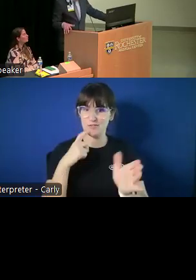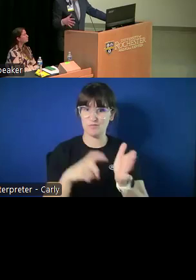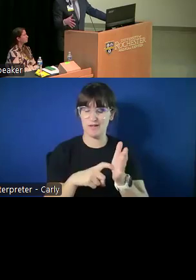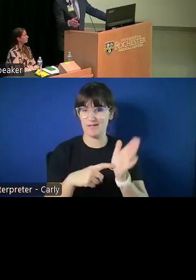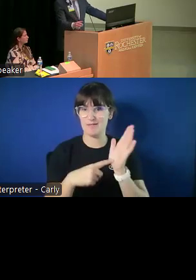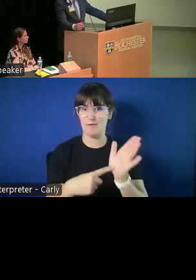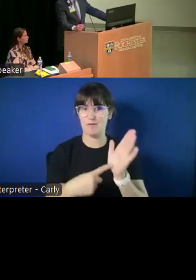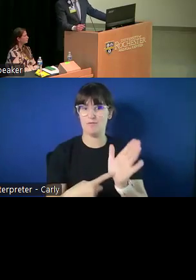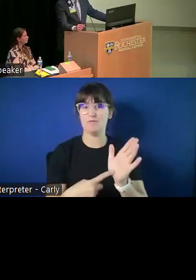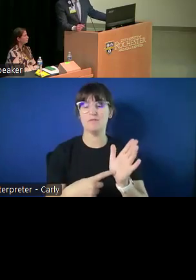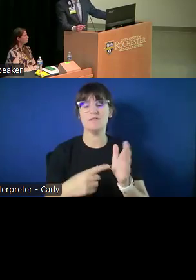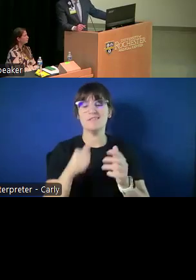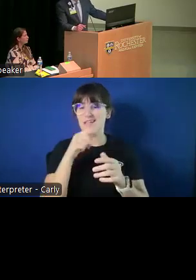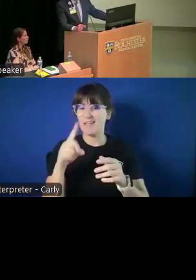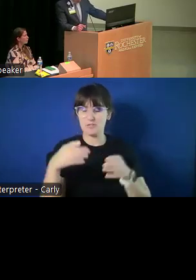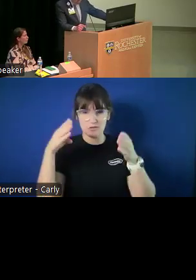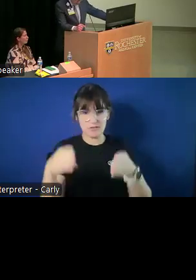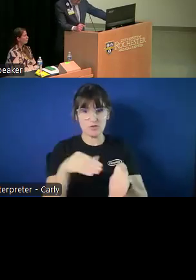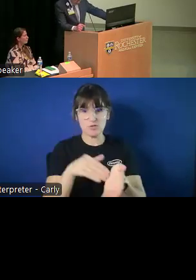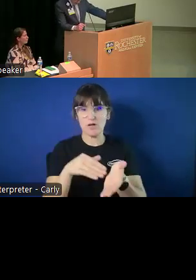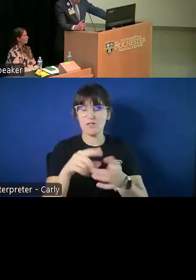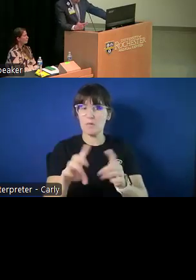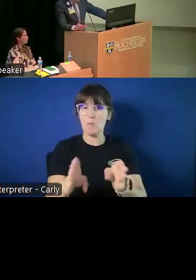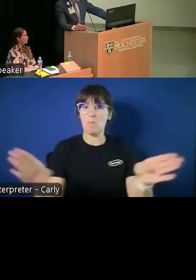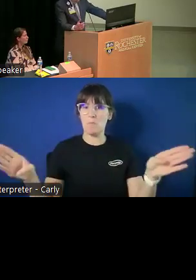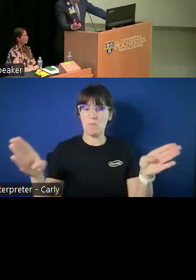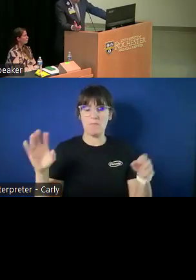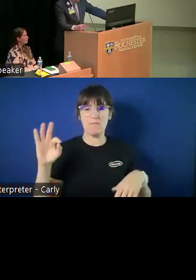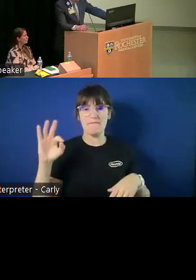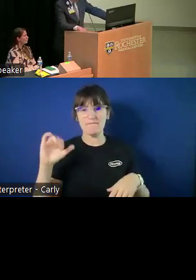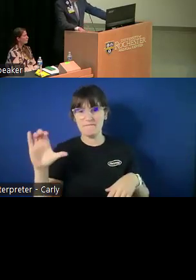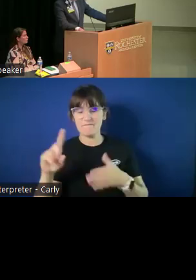broadening our focus beyond physicians to include research faculty a pharmacist a psychologist a